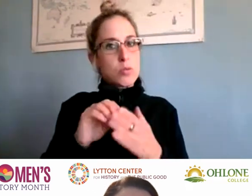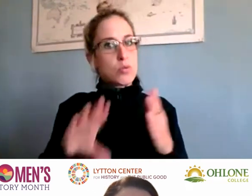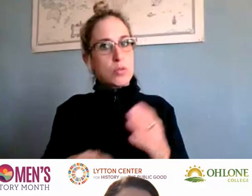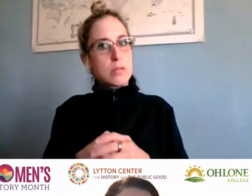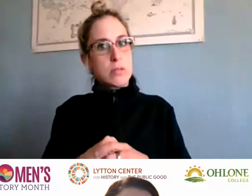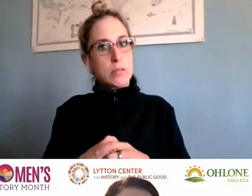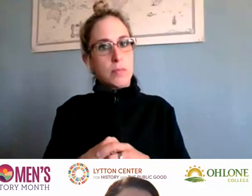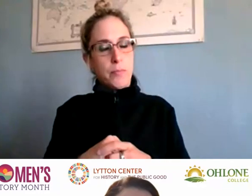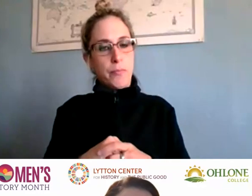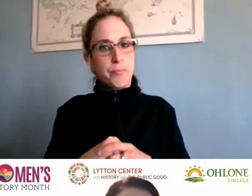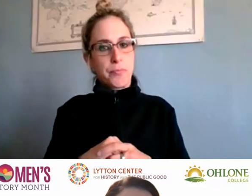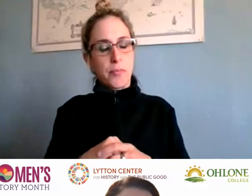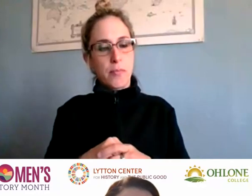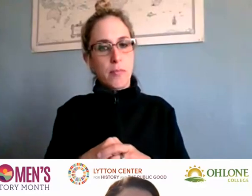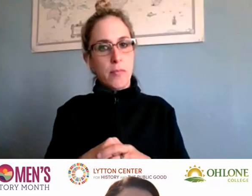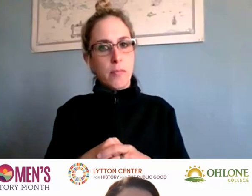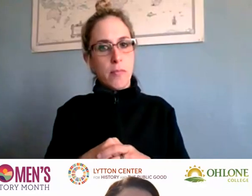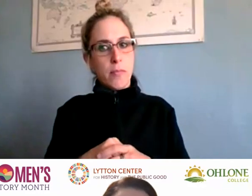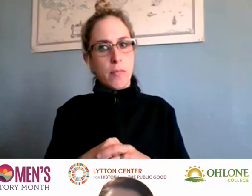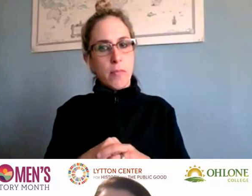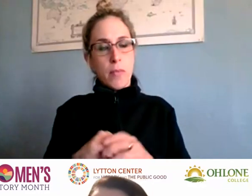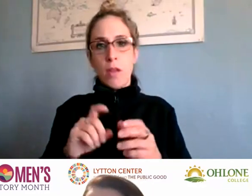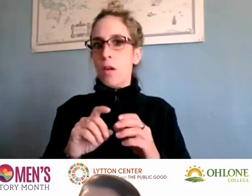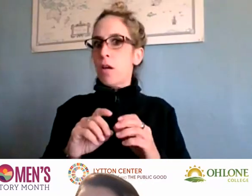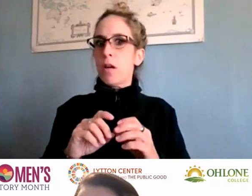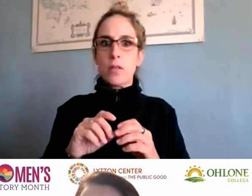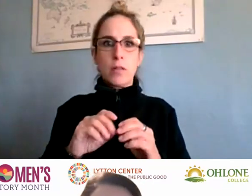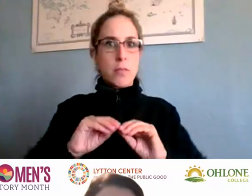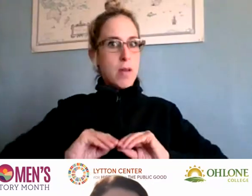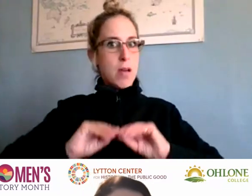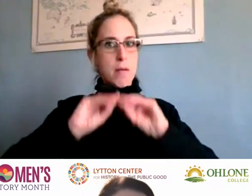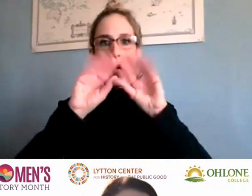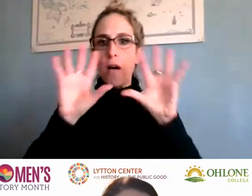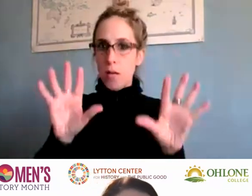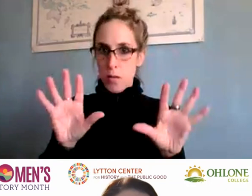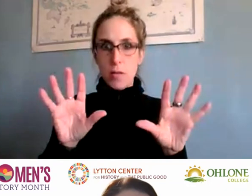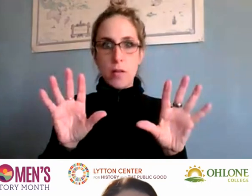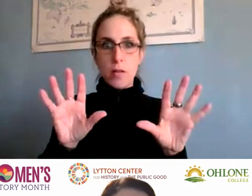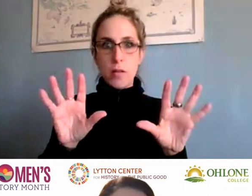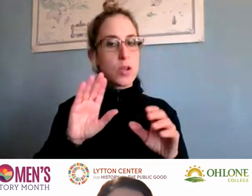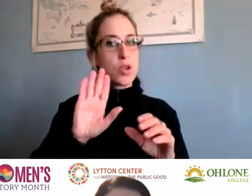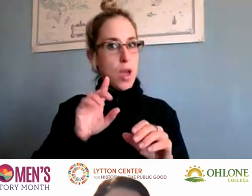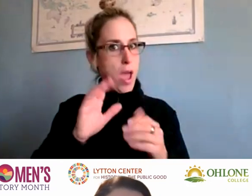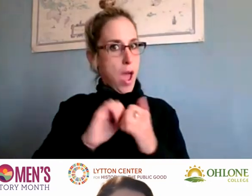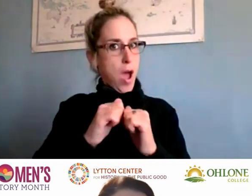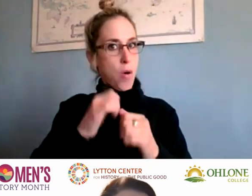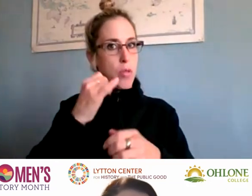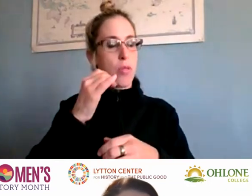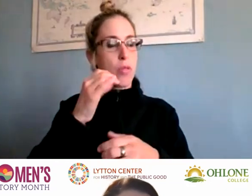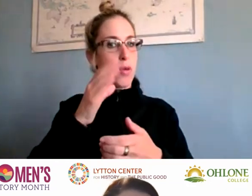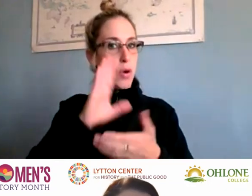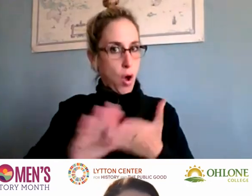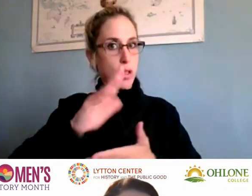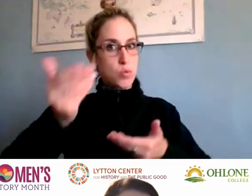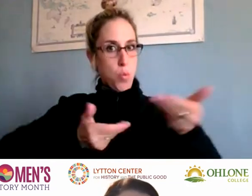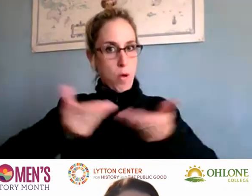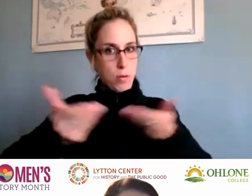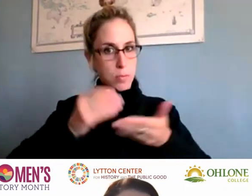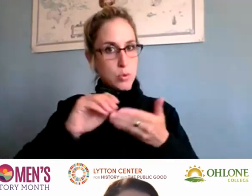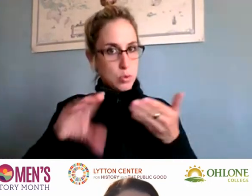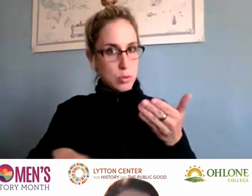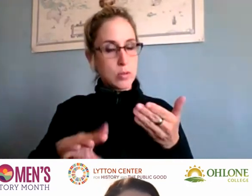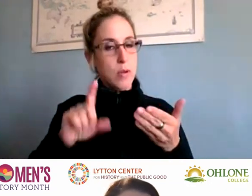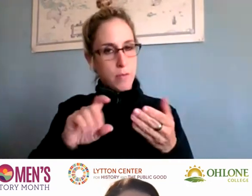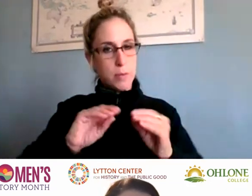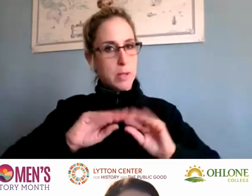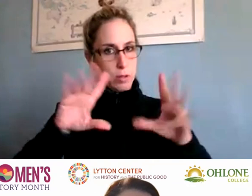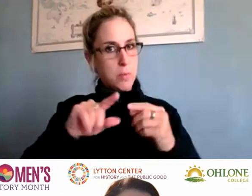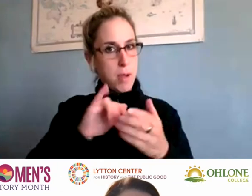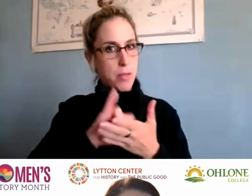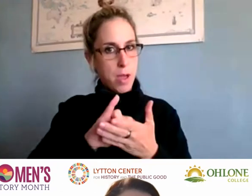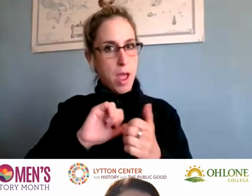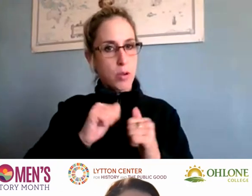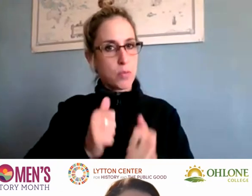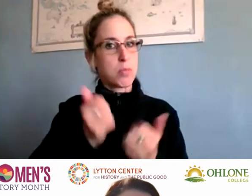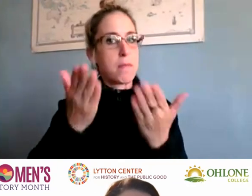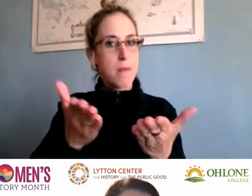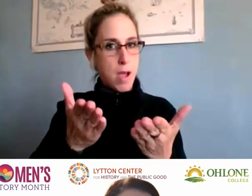Aurora Chang: being very explicit about your welcoming of students and providing resources so that's what I would say.